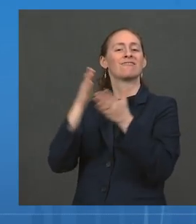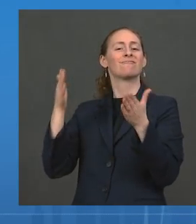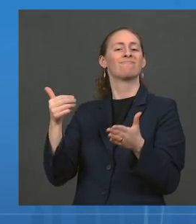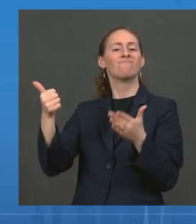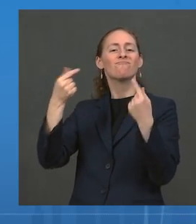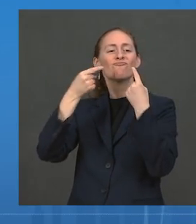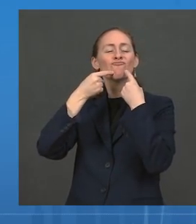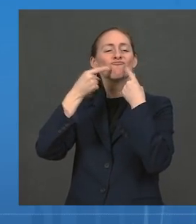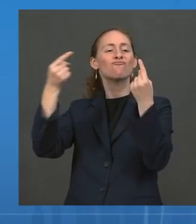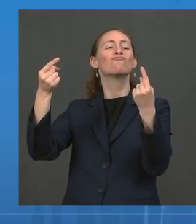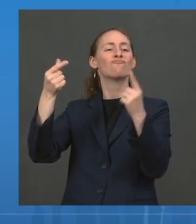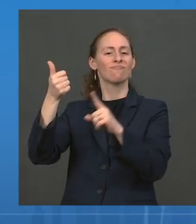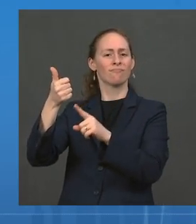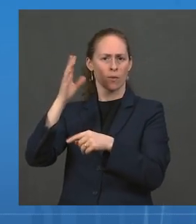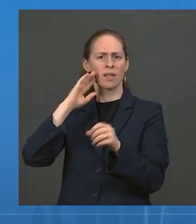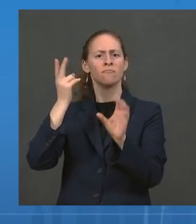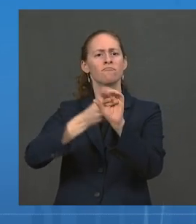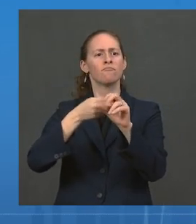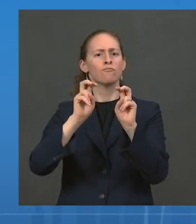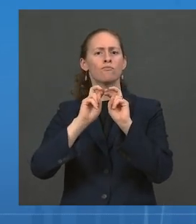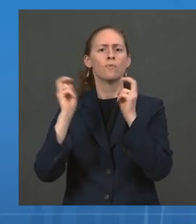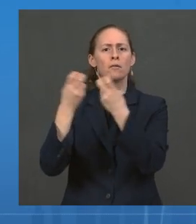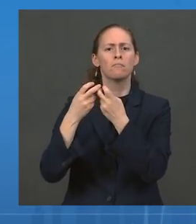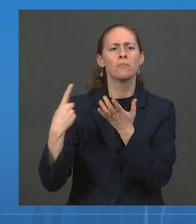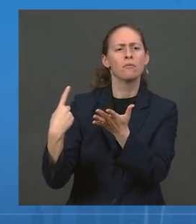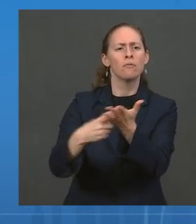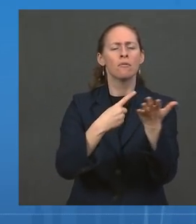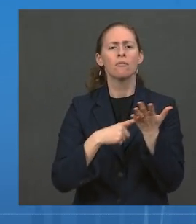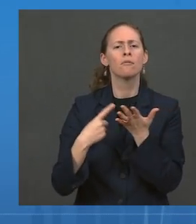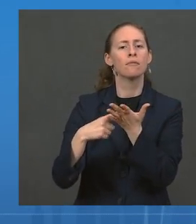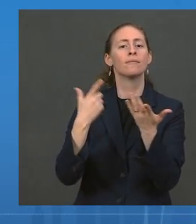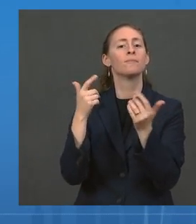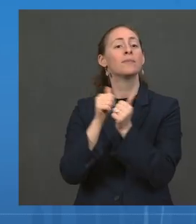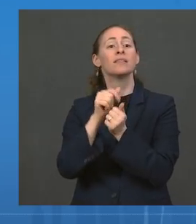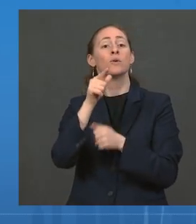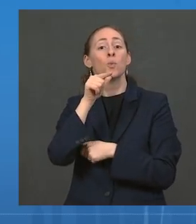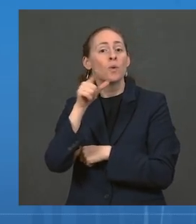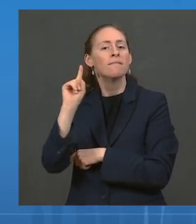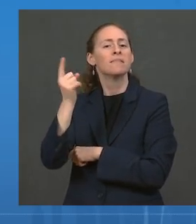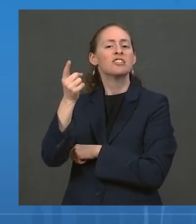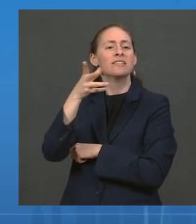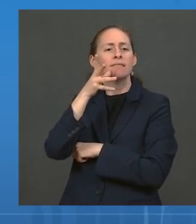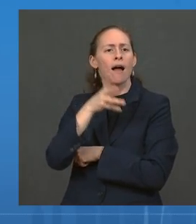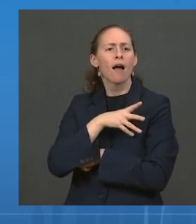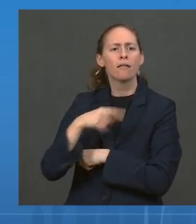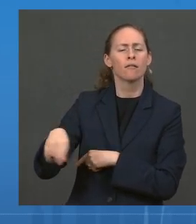about getting vaccinated with First Lady Dr. Jill Biden. These are just a few of the many encouraging steps